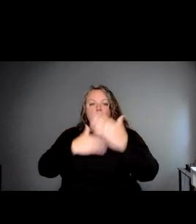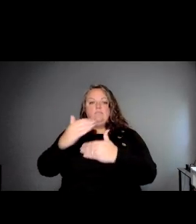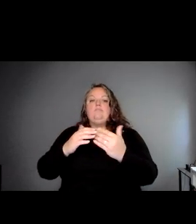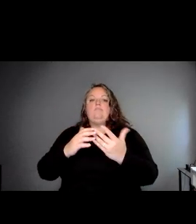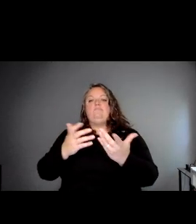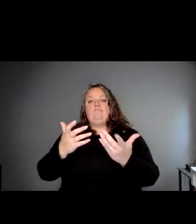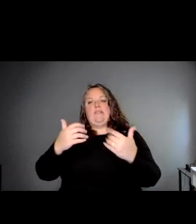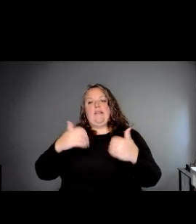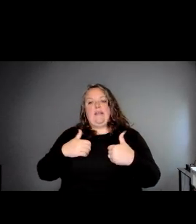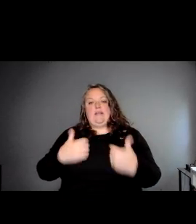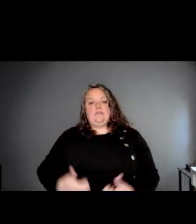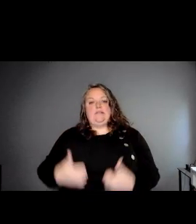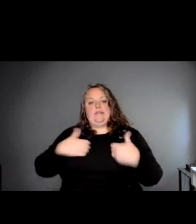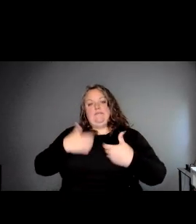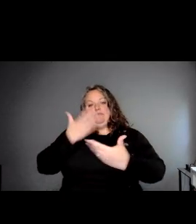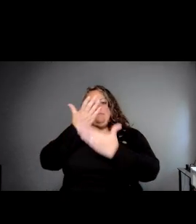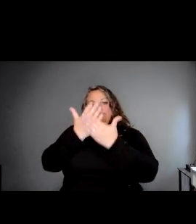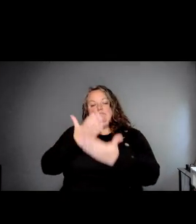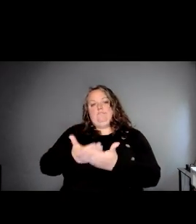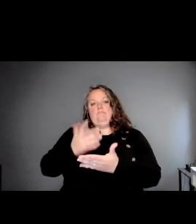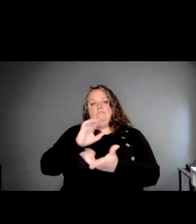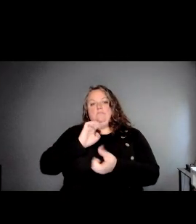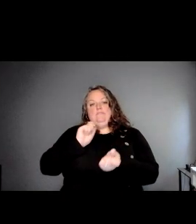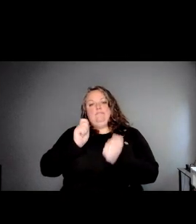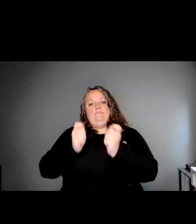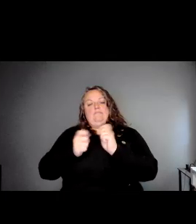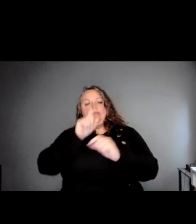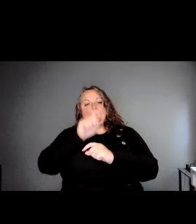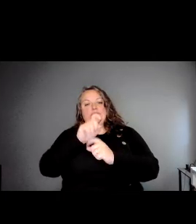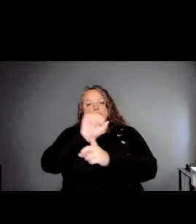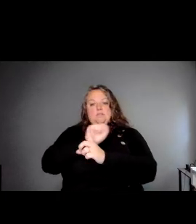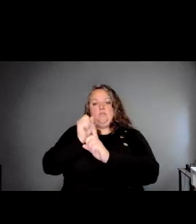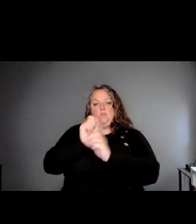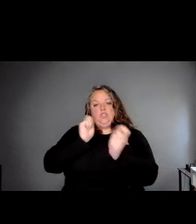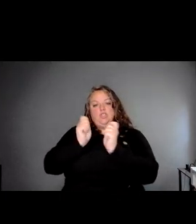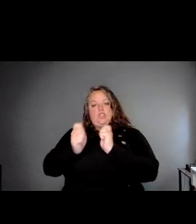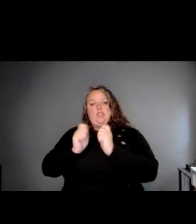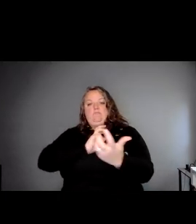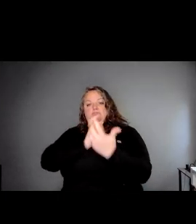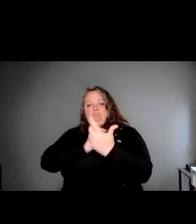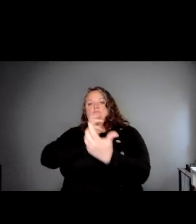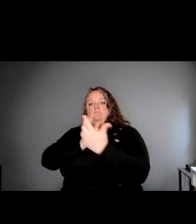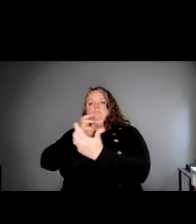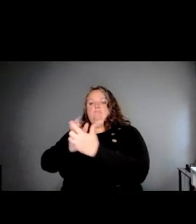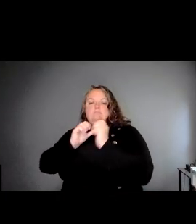acts as a living document evolving as needs and circumstances change. We also ensure the public